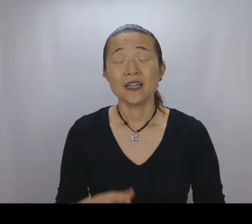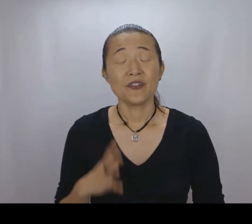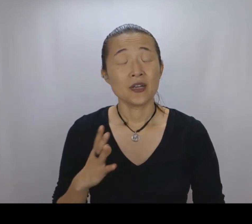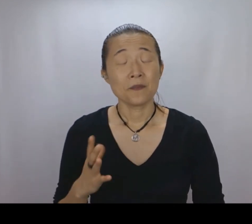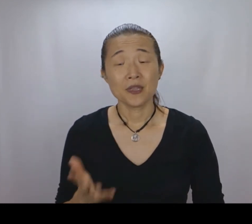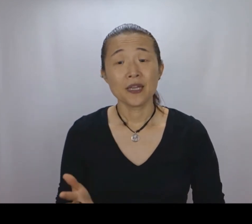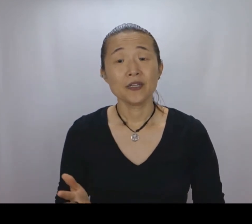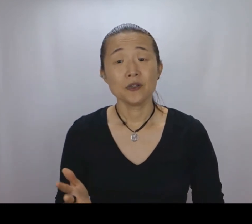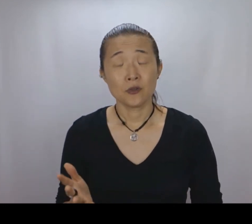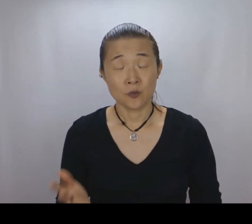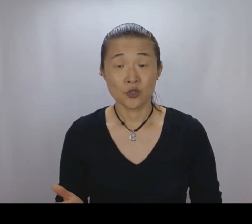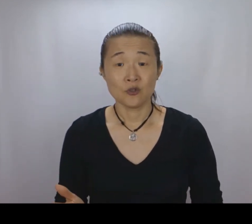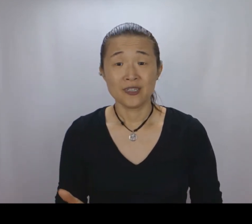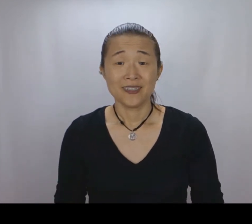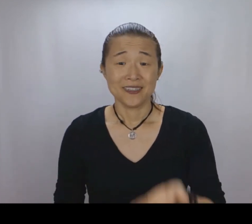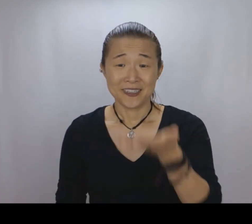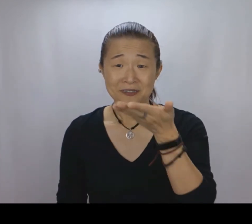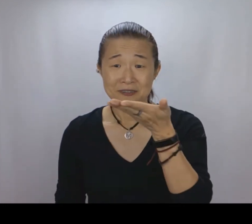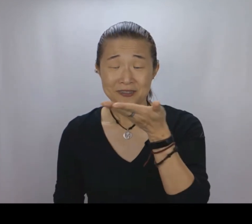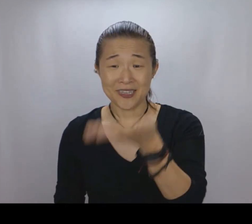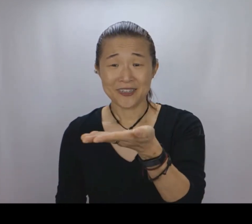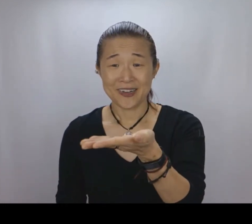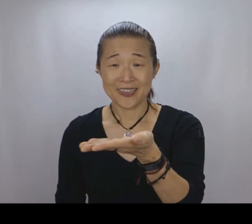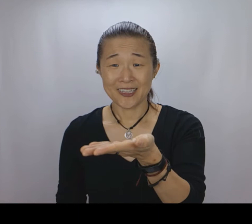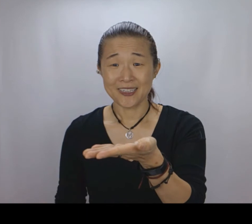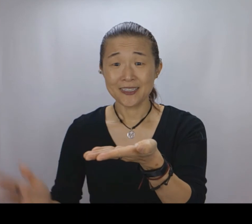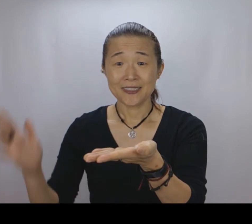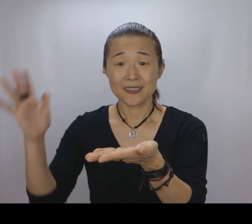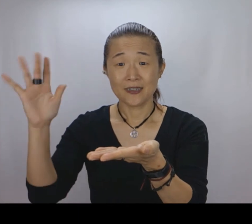And if you're not polite you're rude, So, take your hand like this,